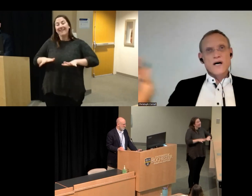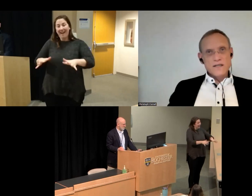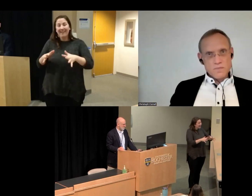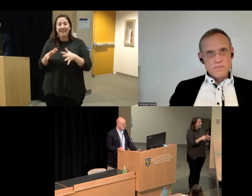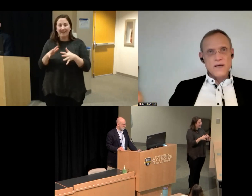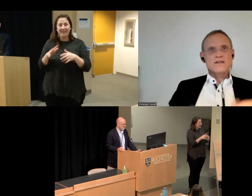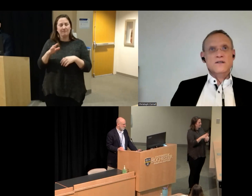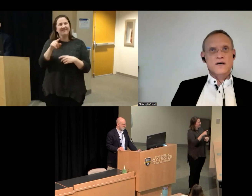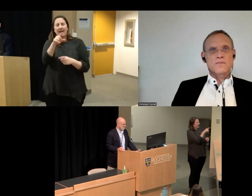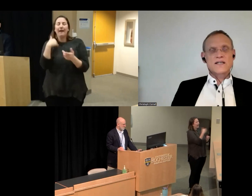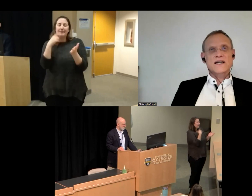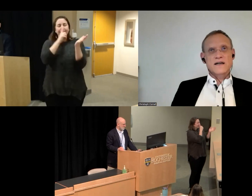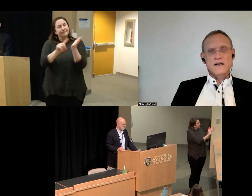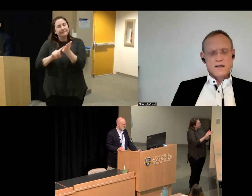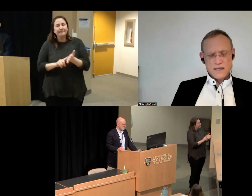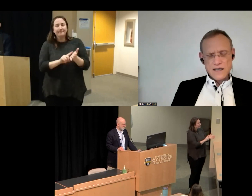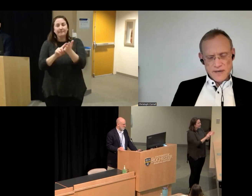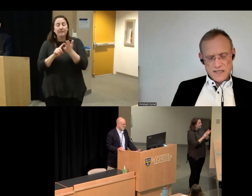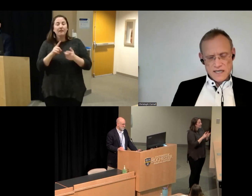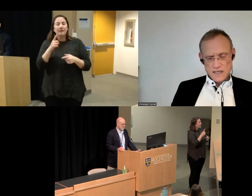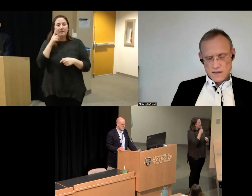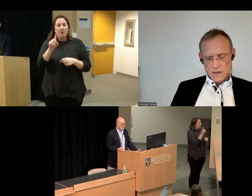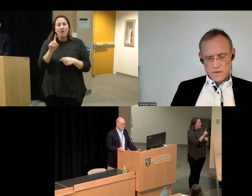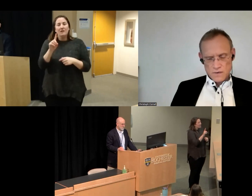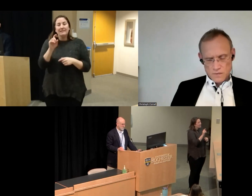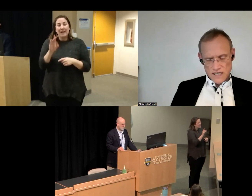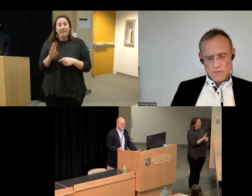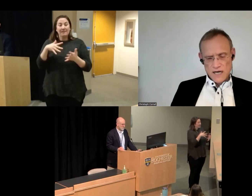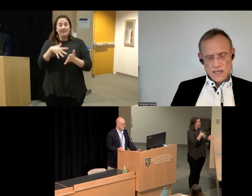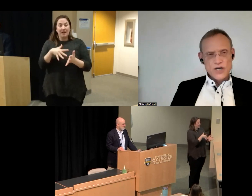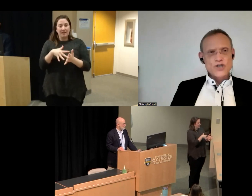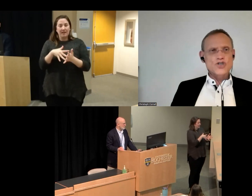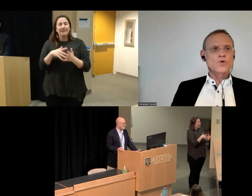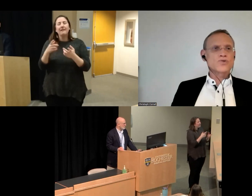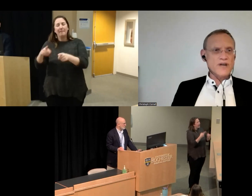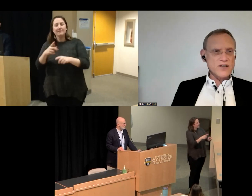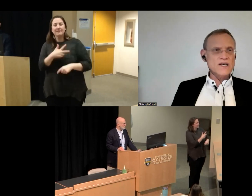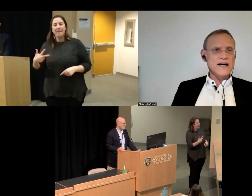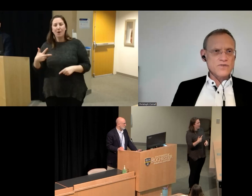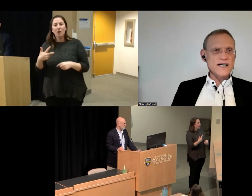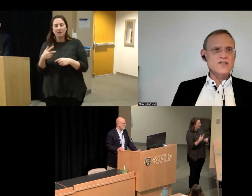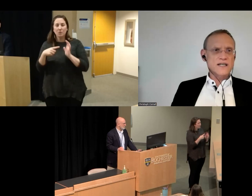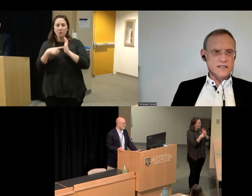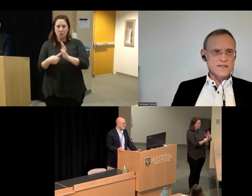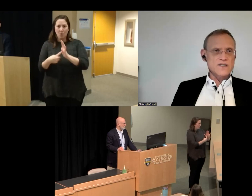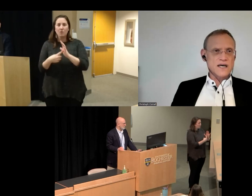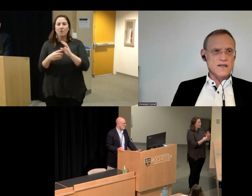nationwide. Based Baseline database study in Denmark showed greater cardiovascular illness and